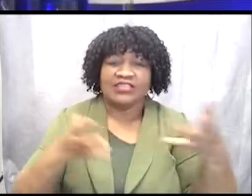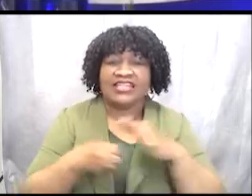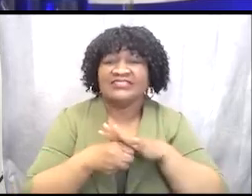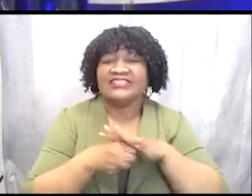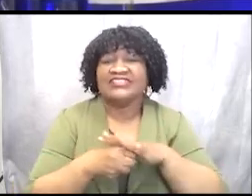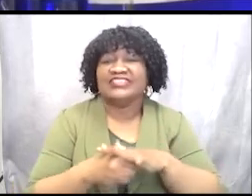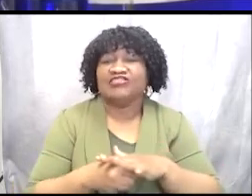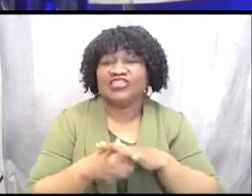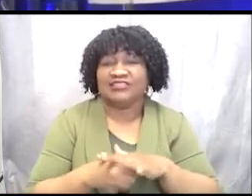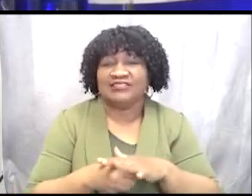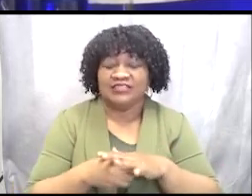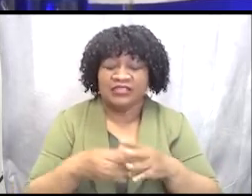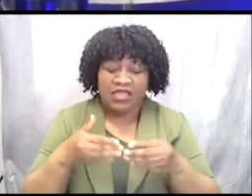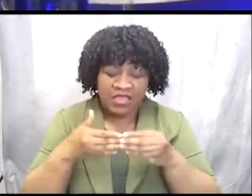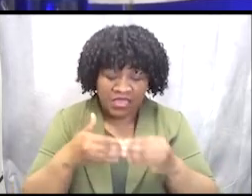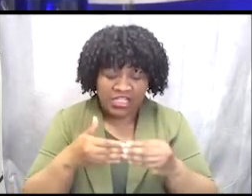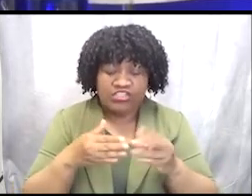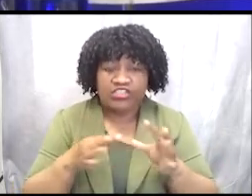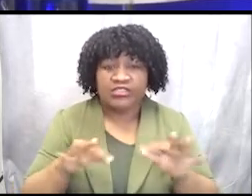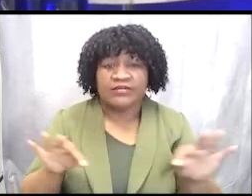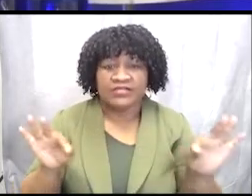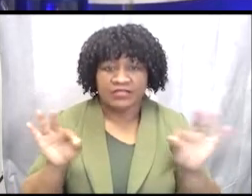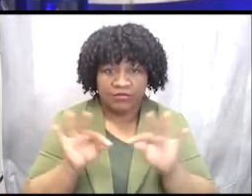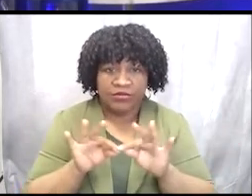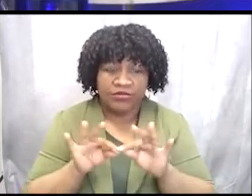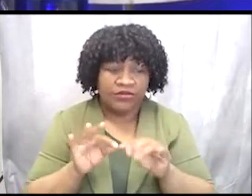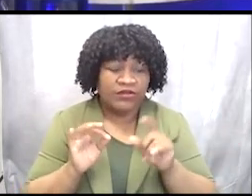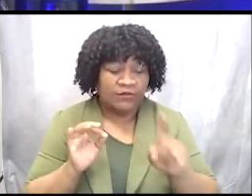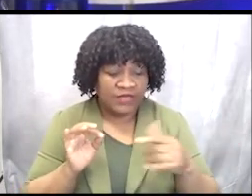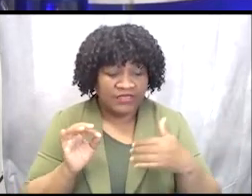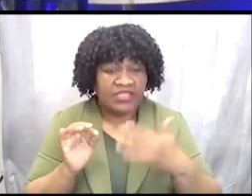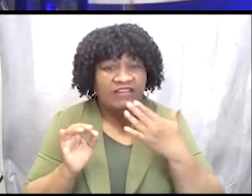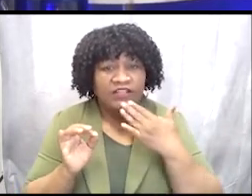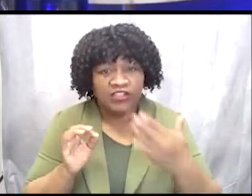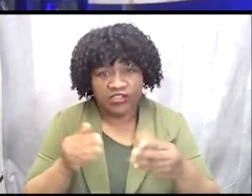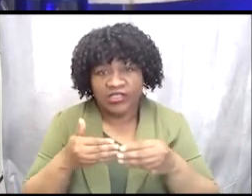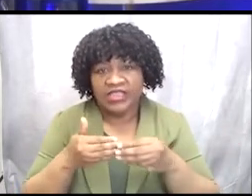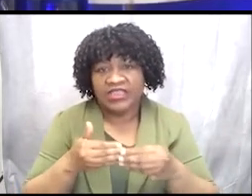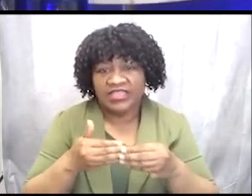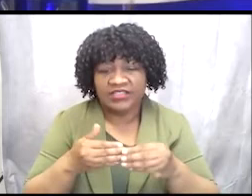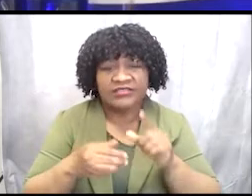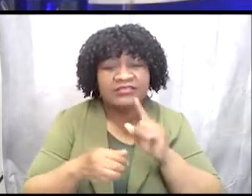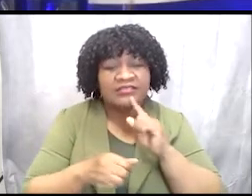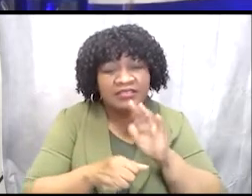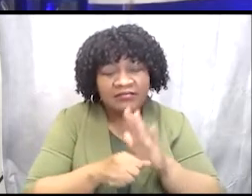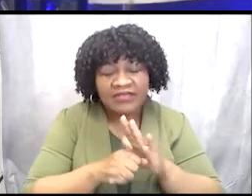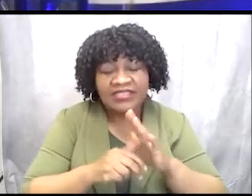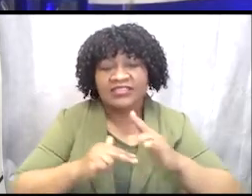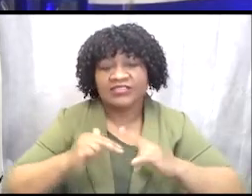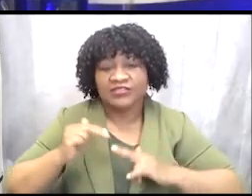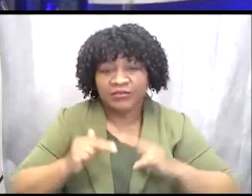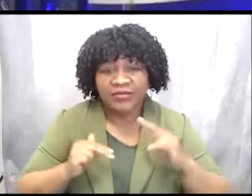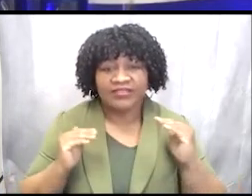And that's why leadership is so important that we have to have leaders that are committed to building equitable systems,